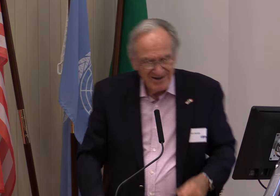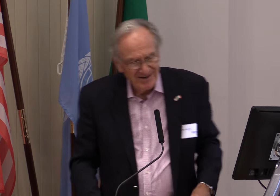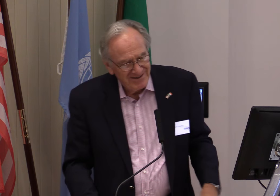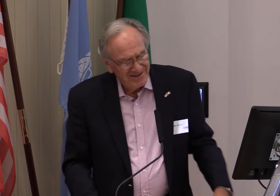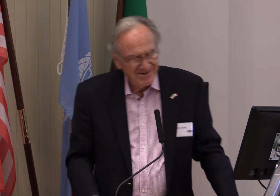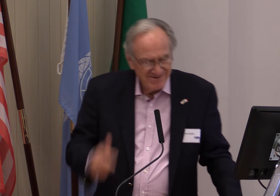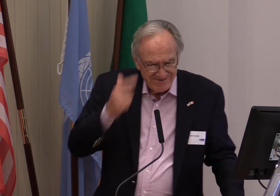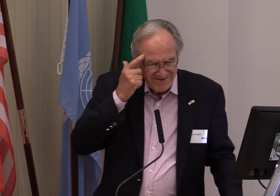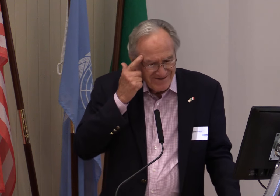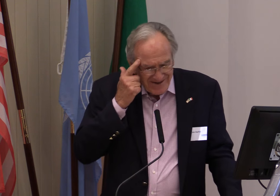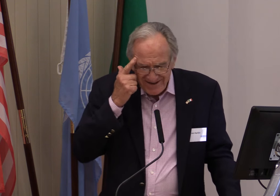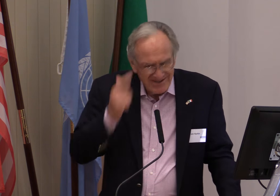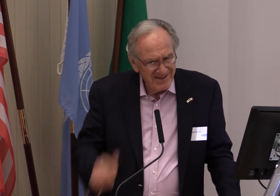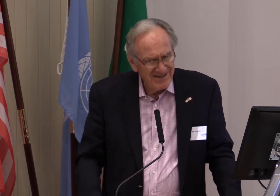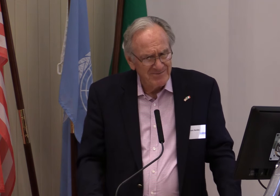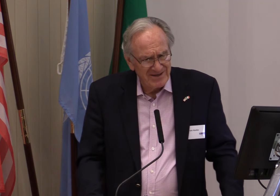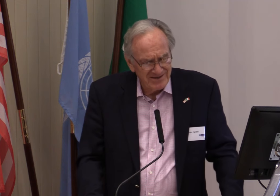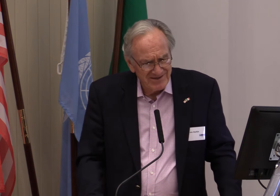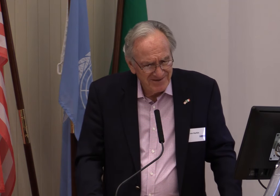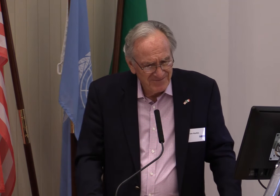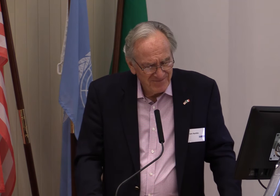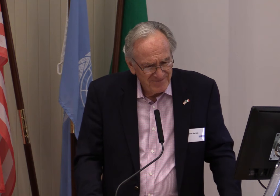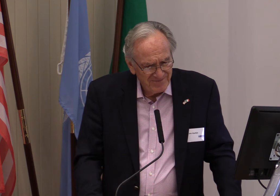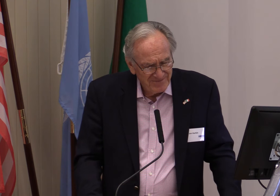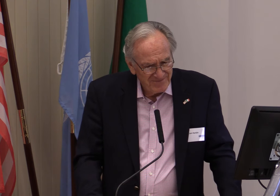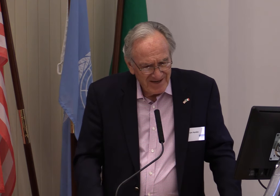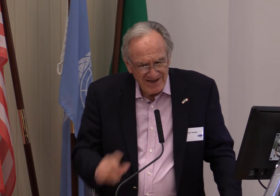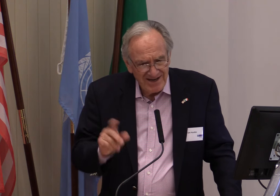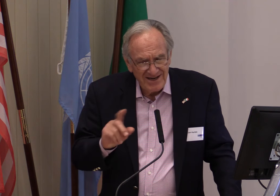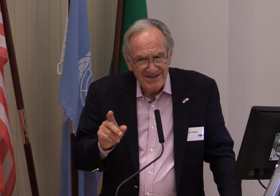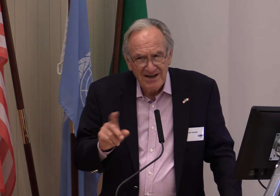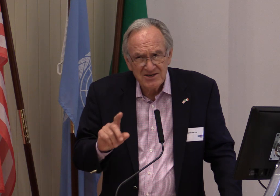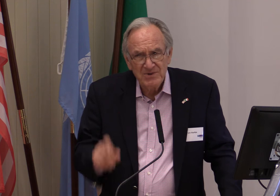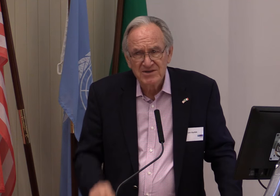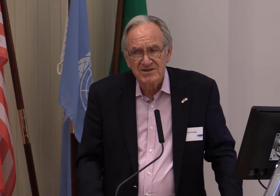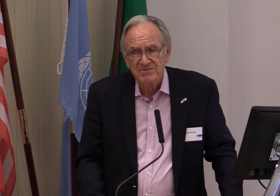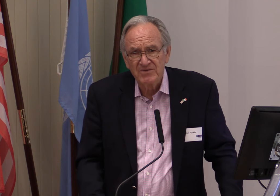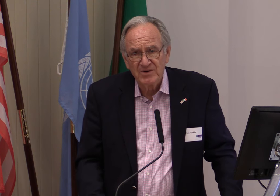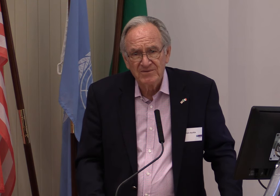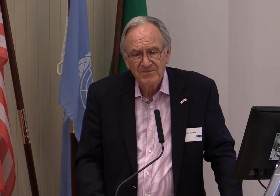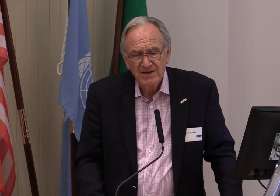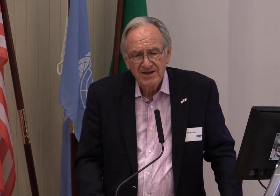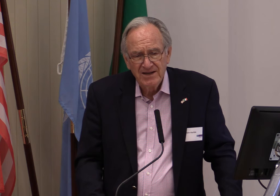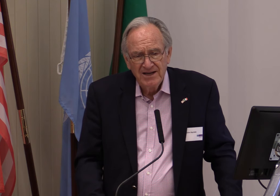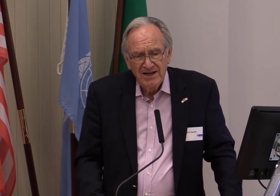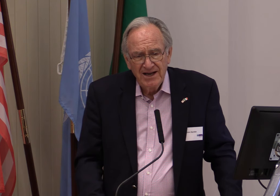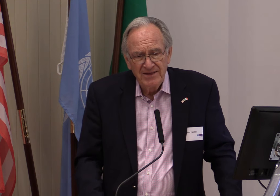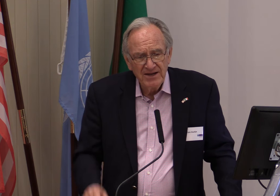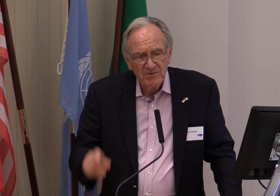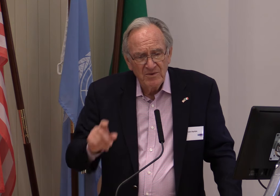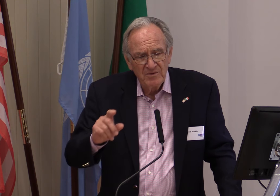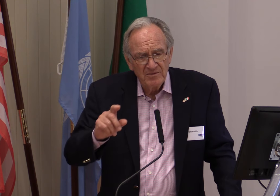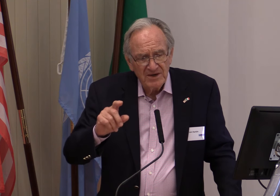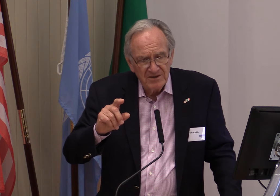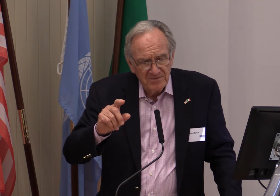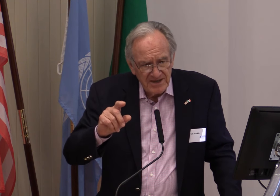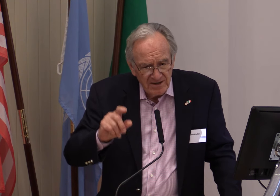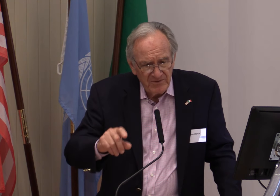and I got to thinking about this. I had not experienced this before. And then my nephew